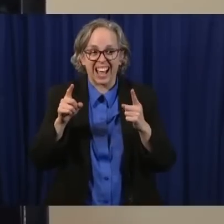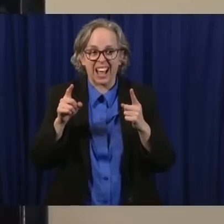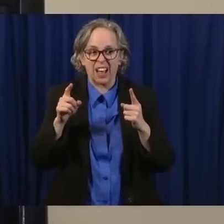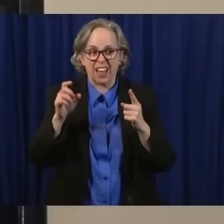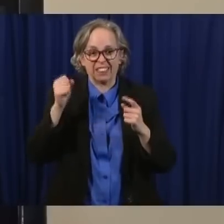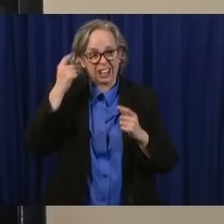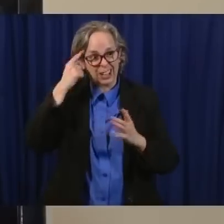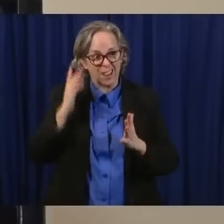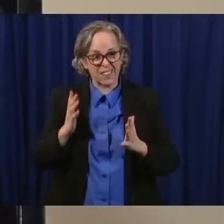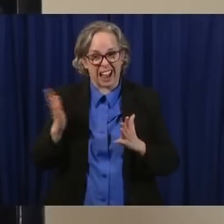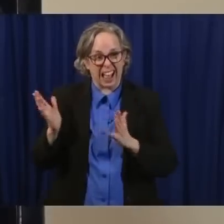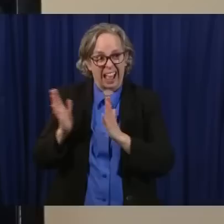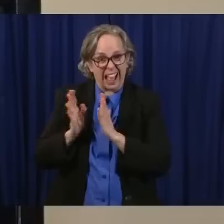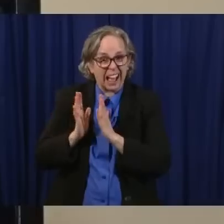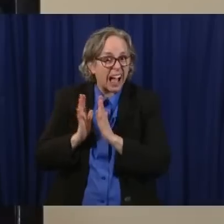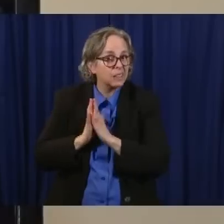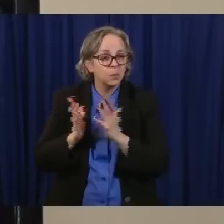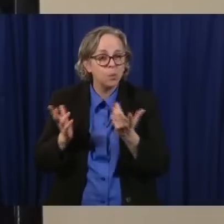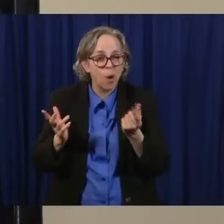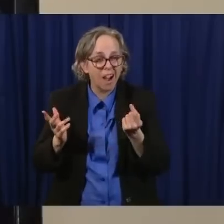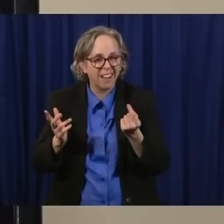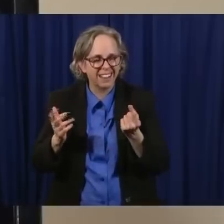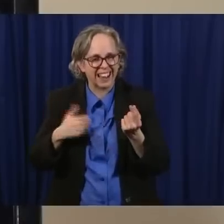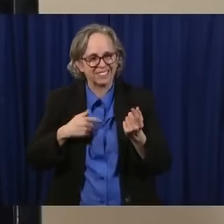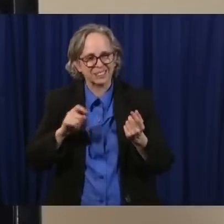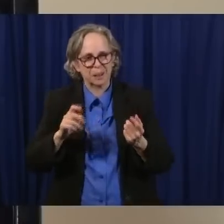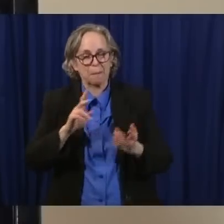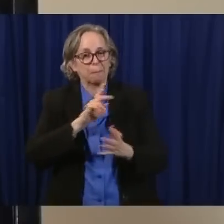JUST WANTED TO EXPLAIN IN MORE DEPTH. WE ARE REALLY EXCITED YESTERDAY